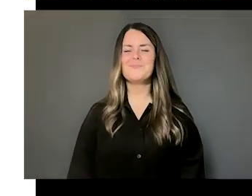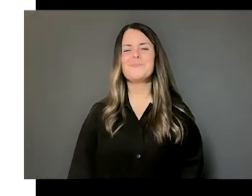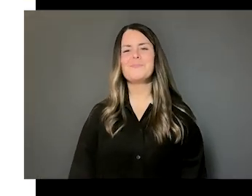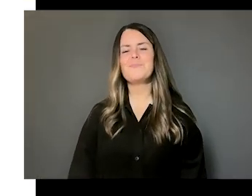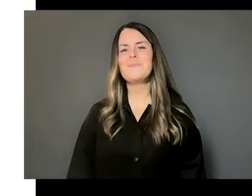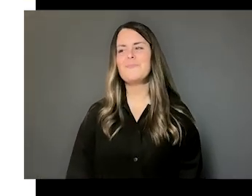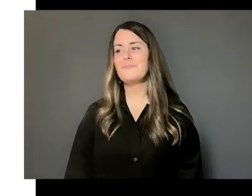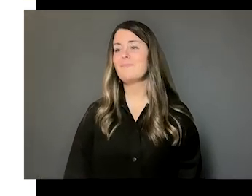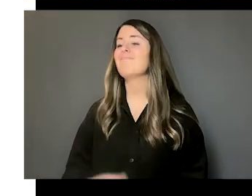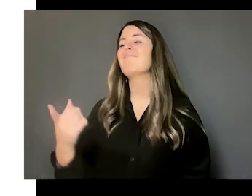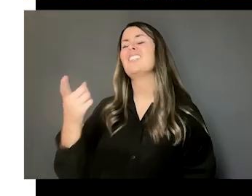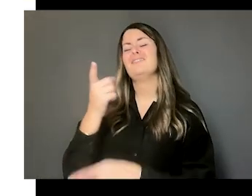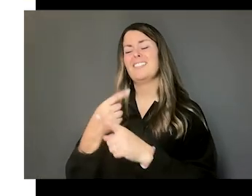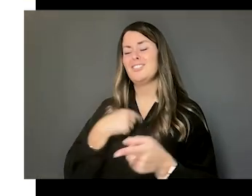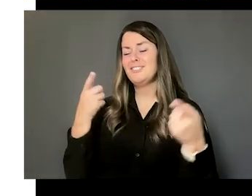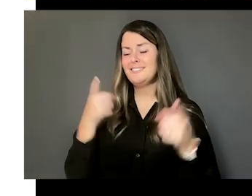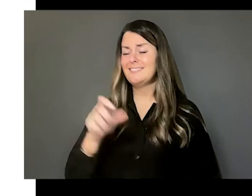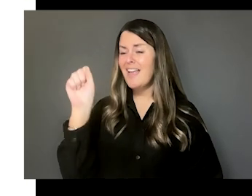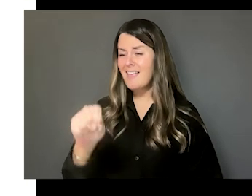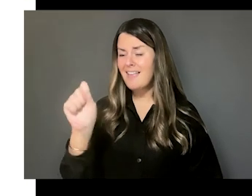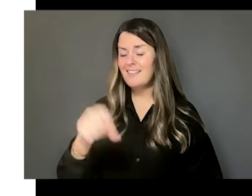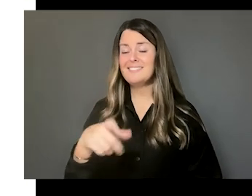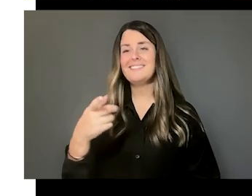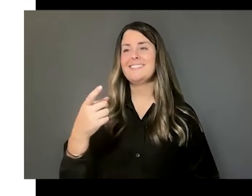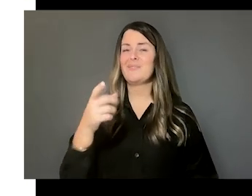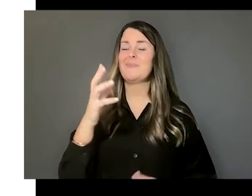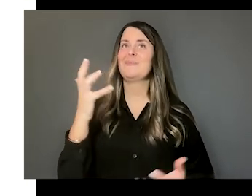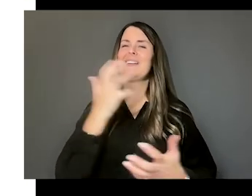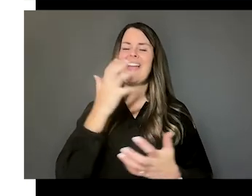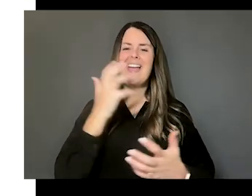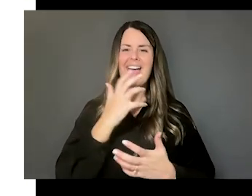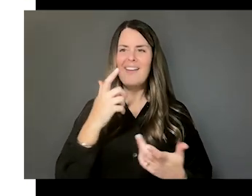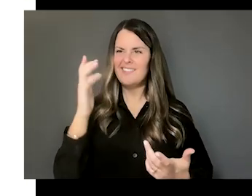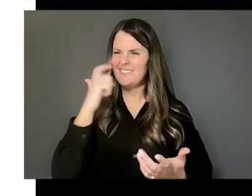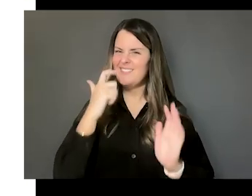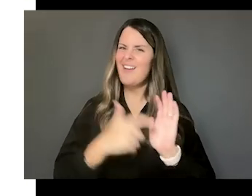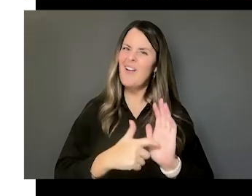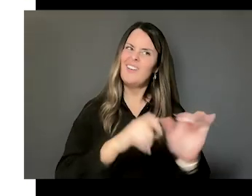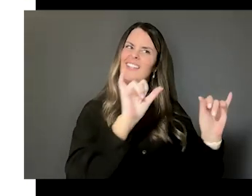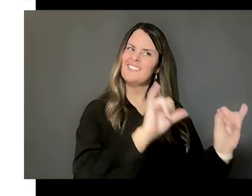Couldn't agree more. Wow. Well, I'm hearing some major themes that I'll sum up at the end of this,